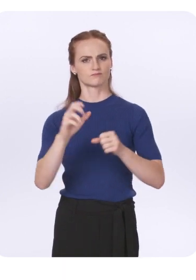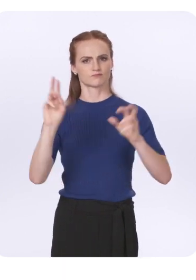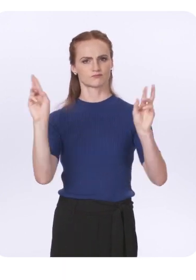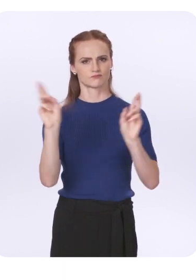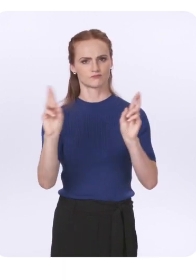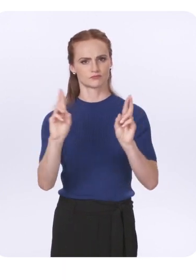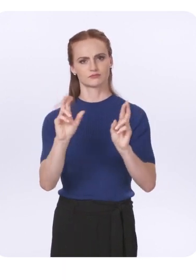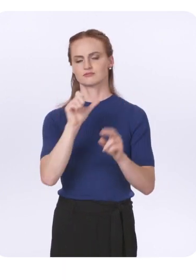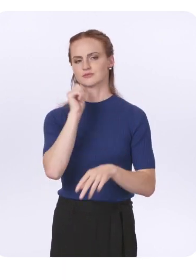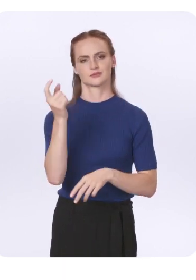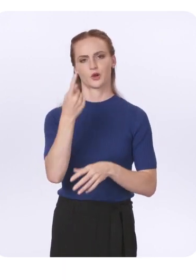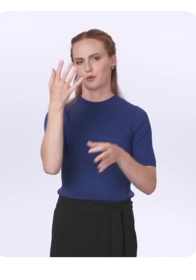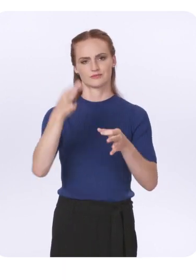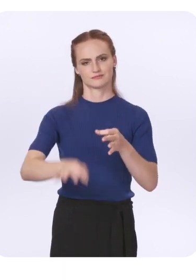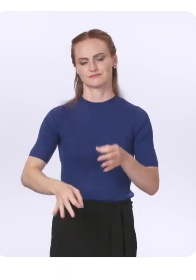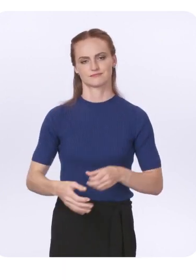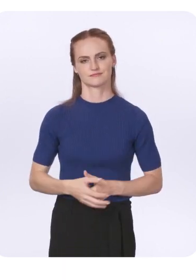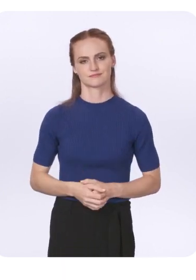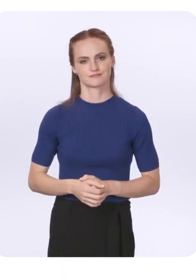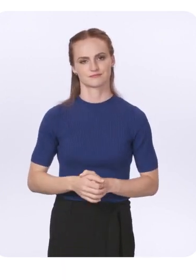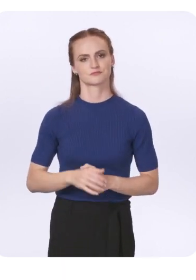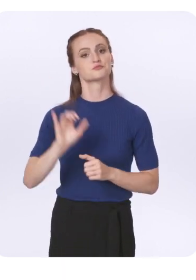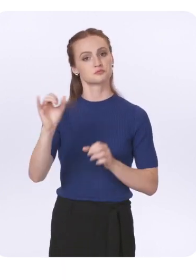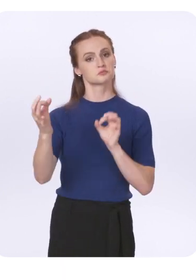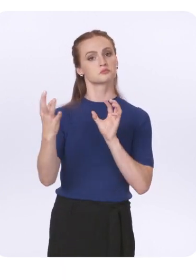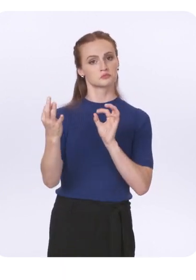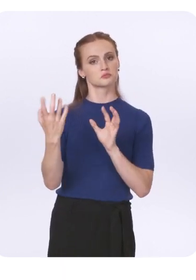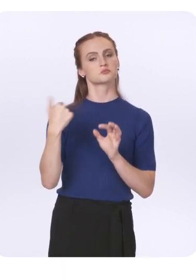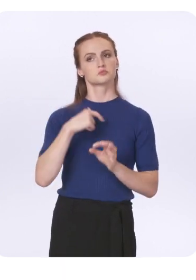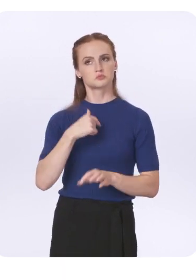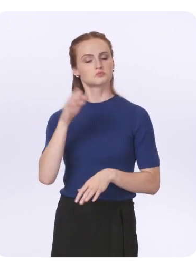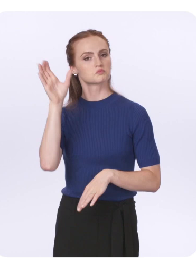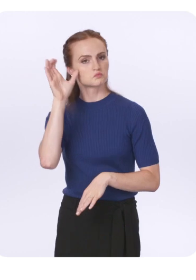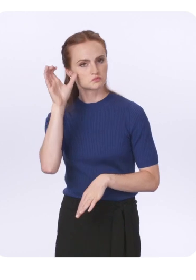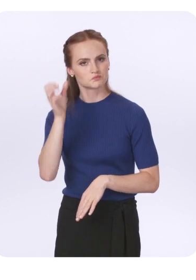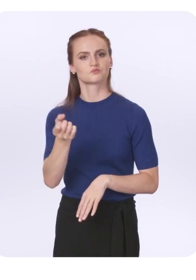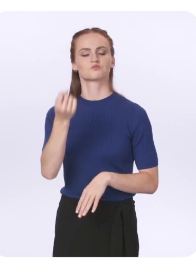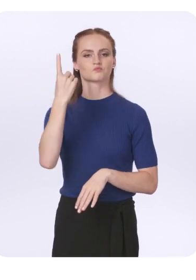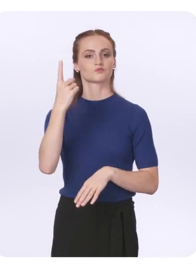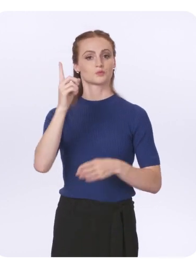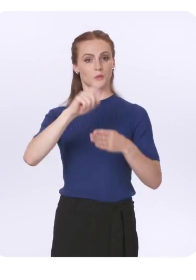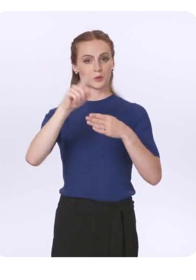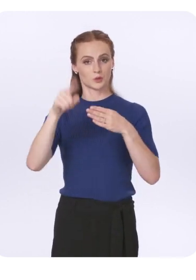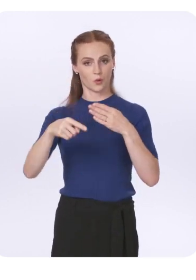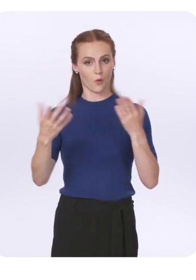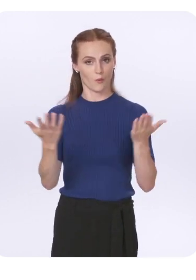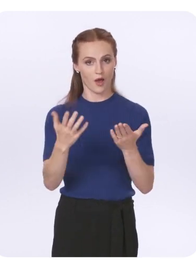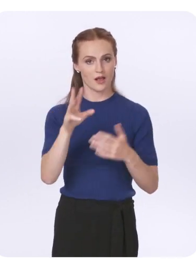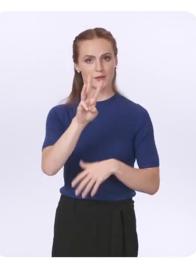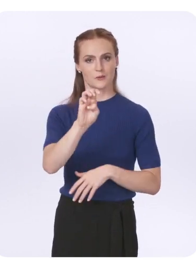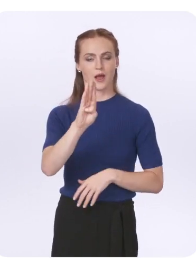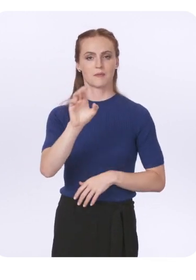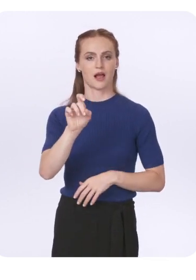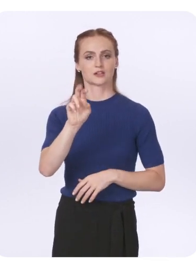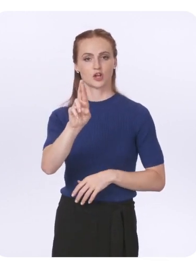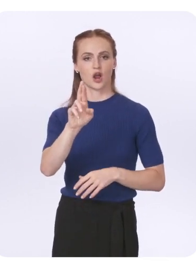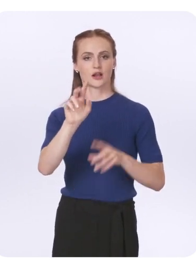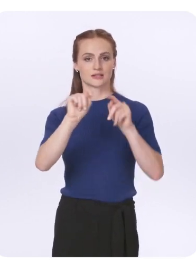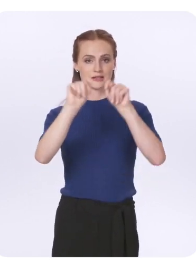The result: a WebXR template application in the works, powered by Three.js equipped with tools and libraries,